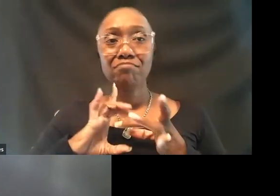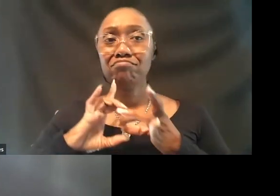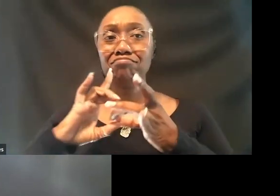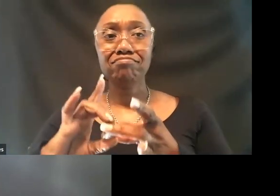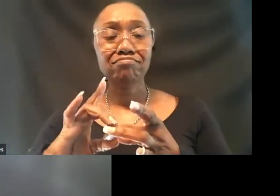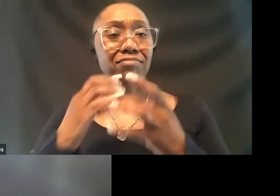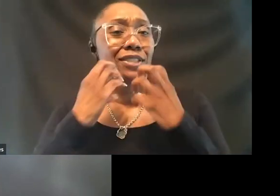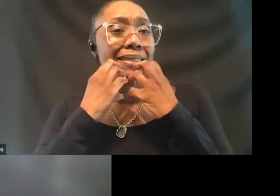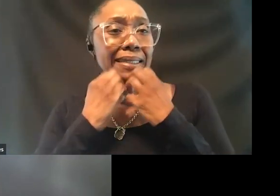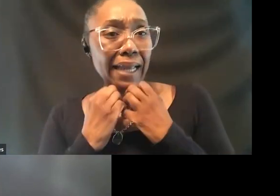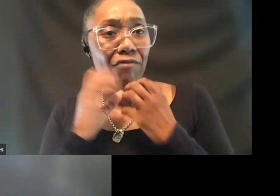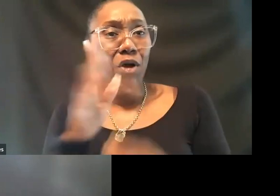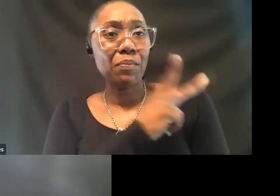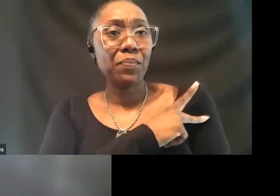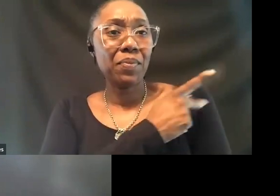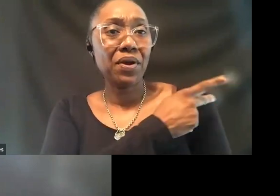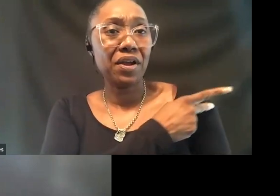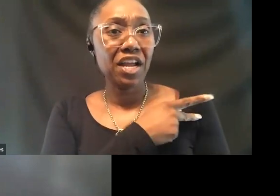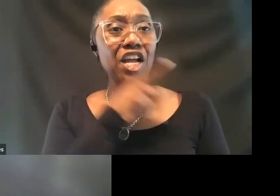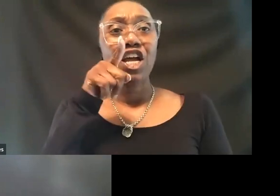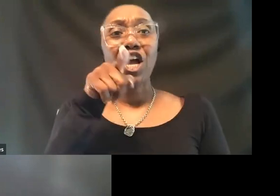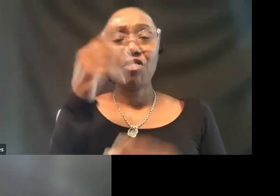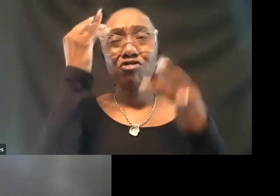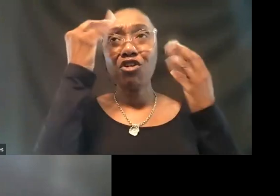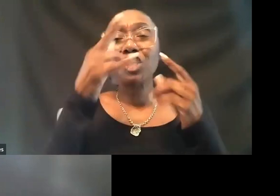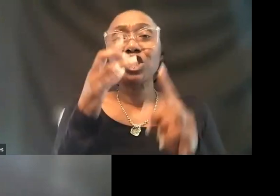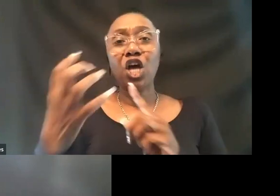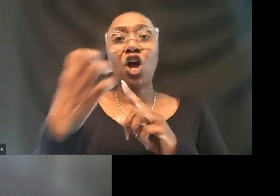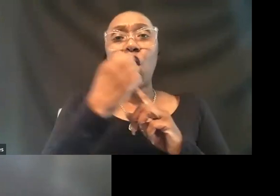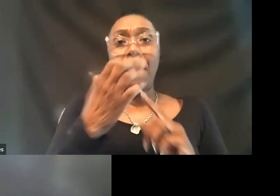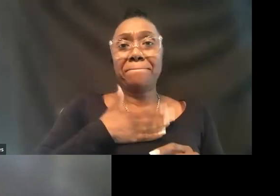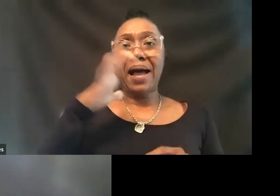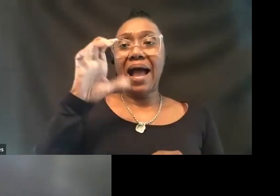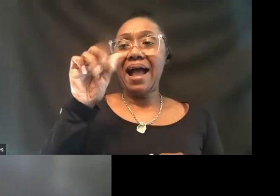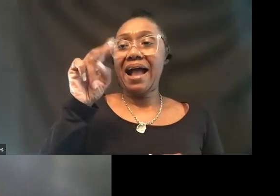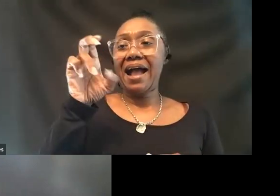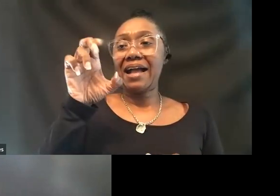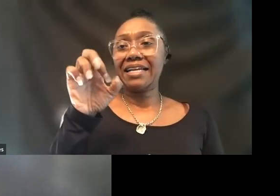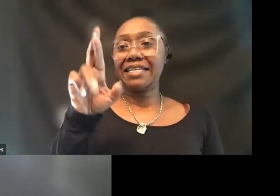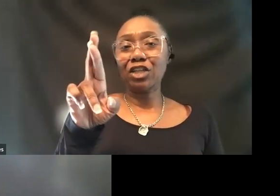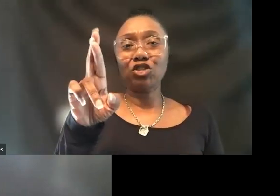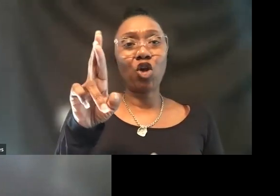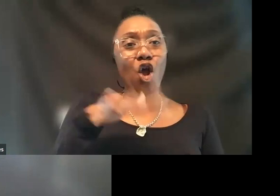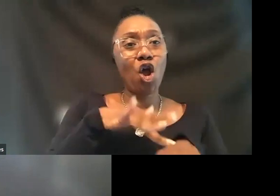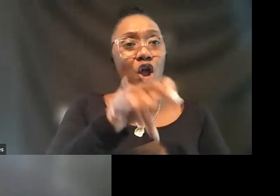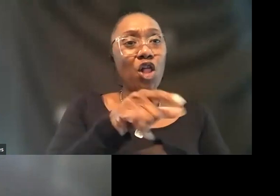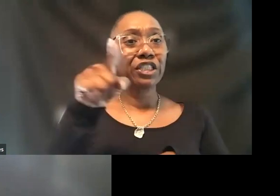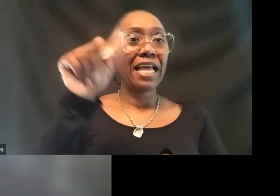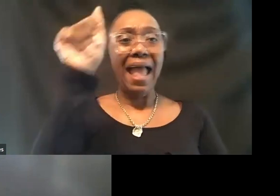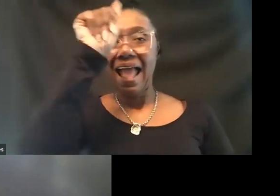It was her thoughtfulness that called my cancer early. She did not dismiss anything. She is an A-plus physician.